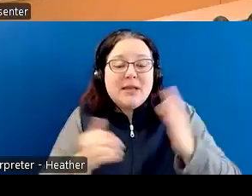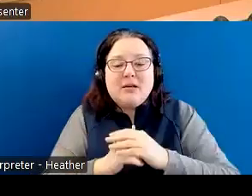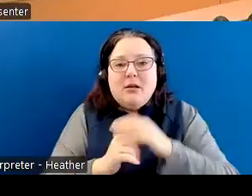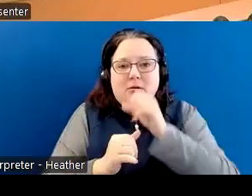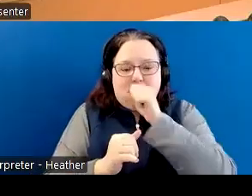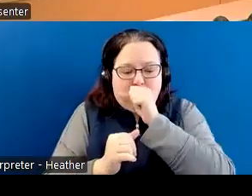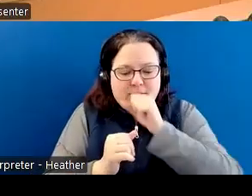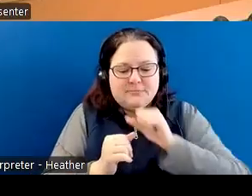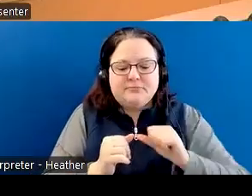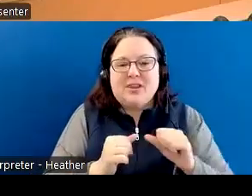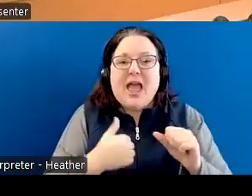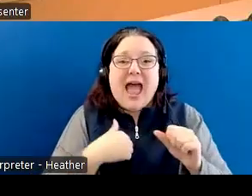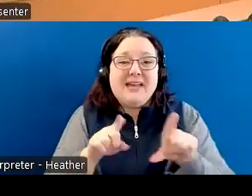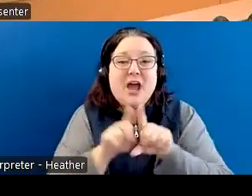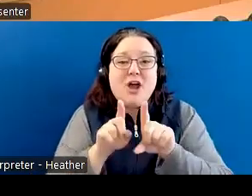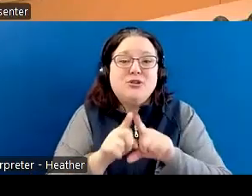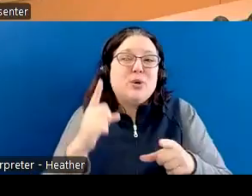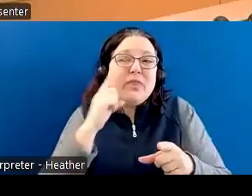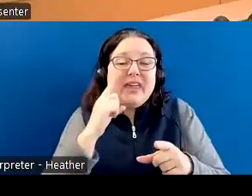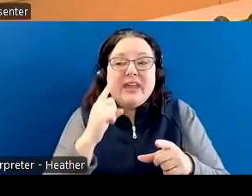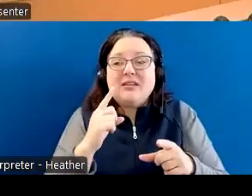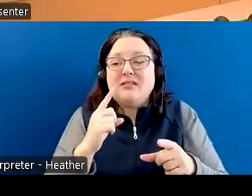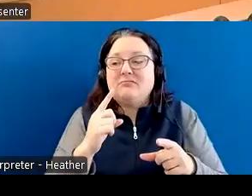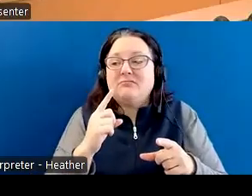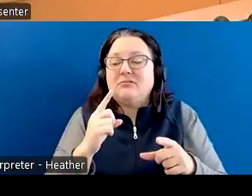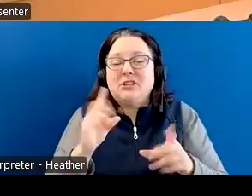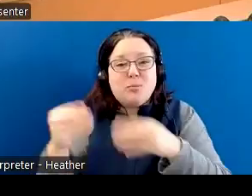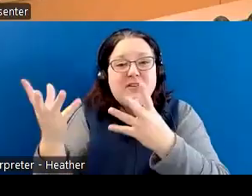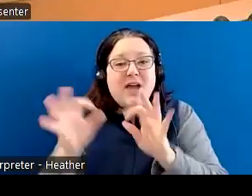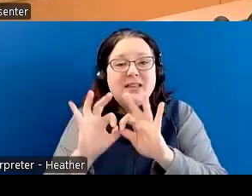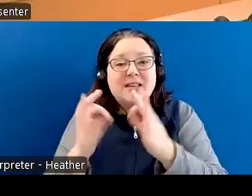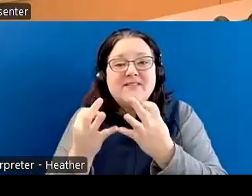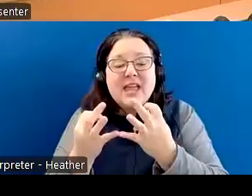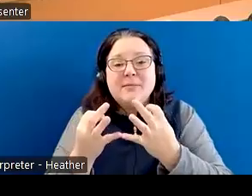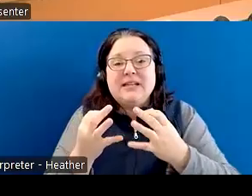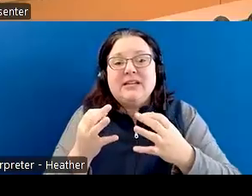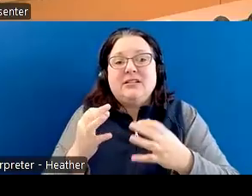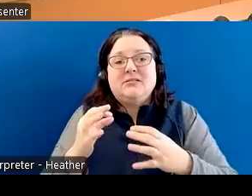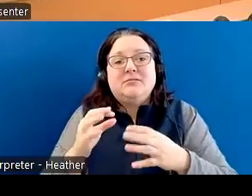little controversial, um, just kind of giving the family peer advocates and the peer specialists,